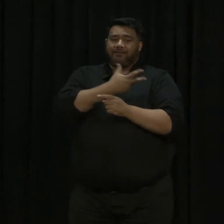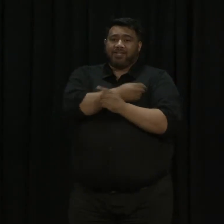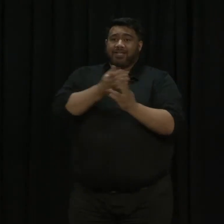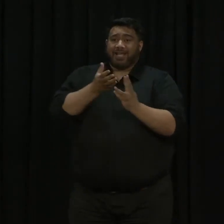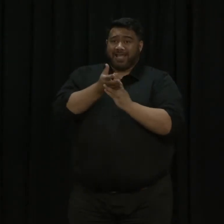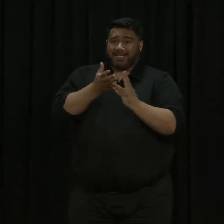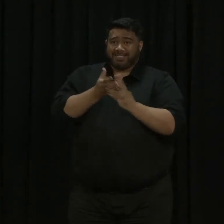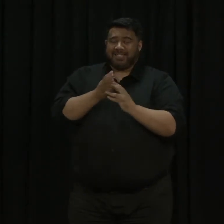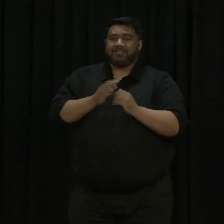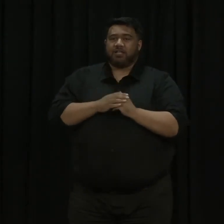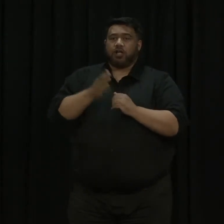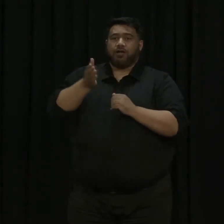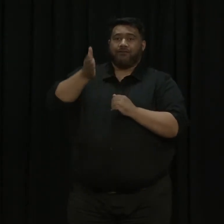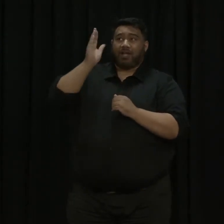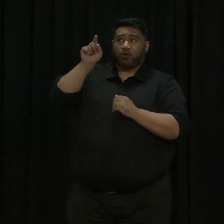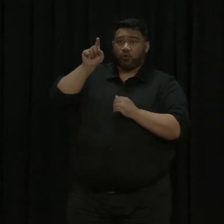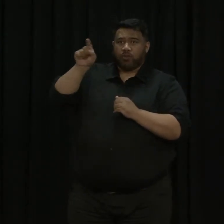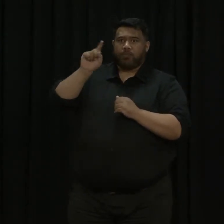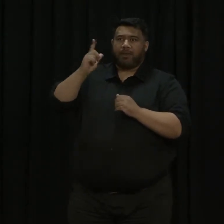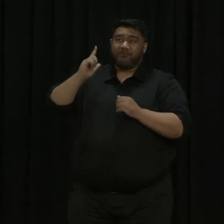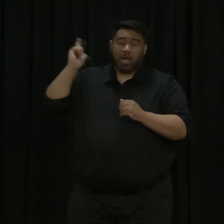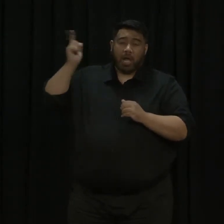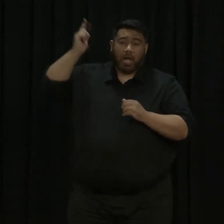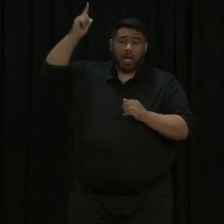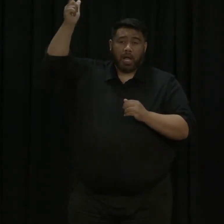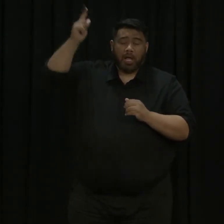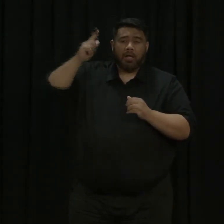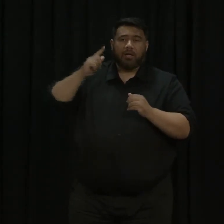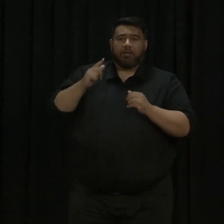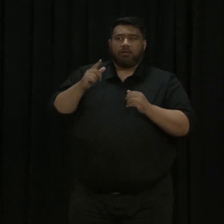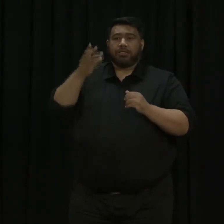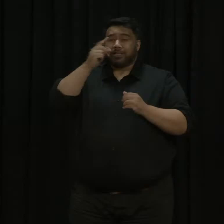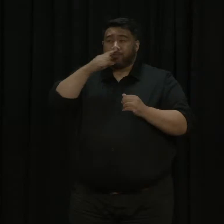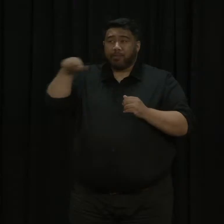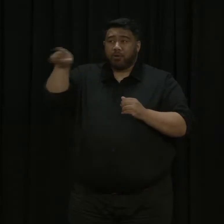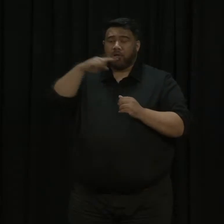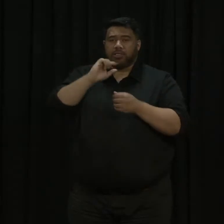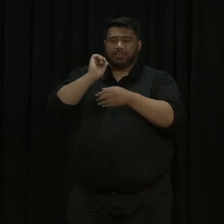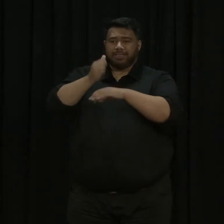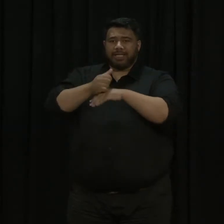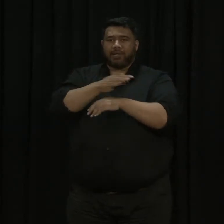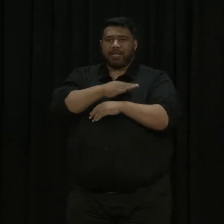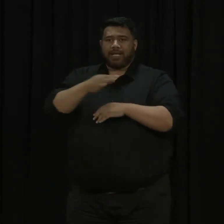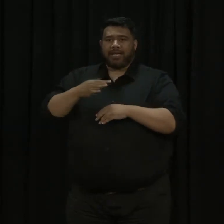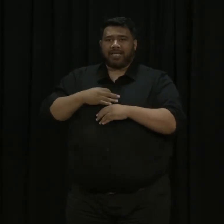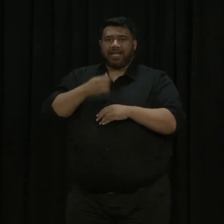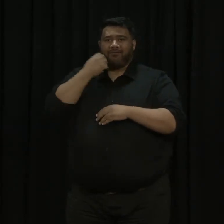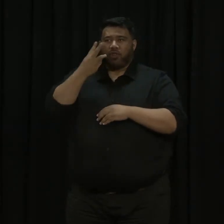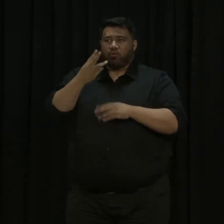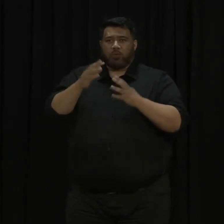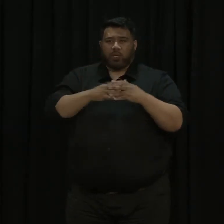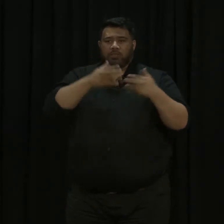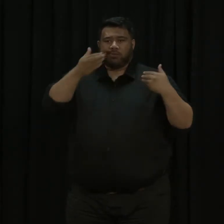soon.